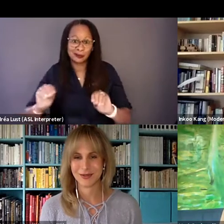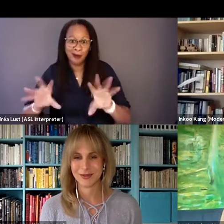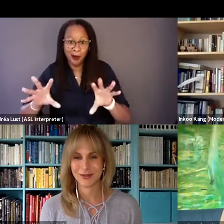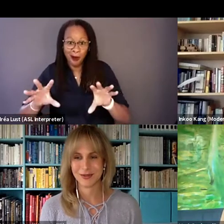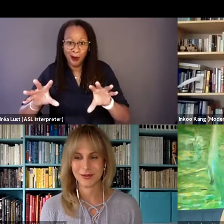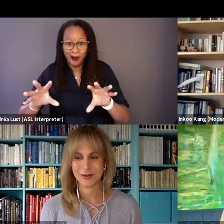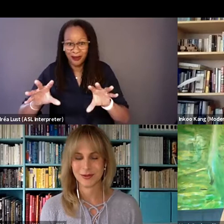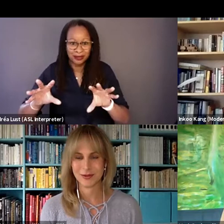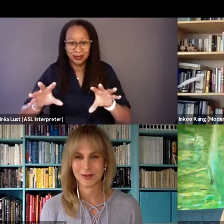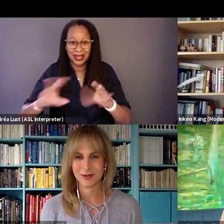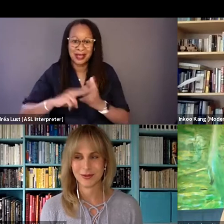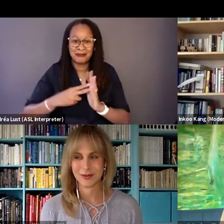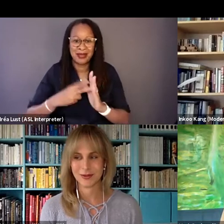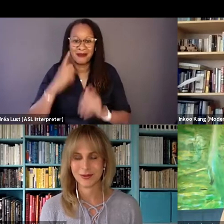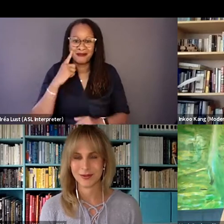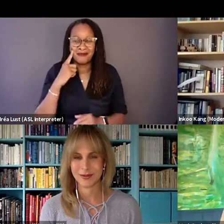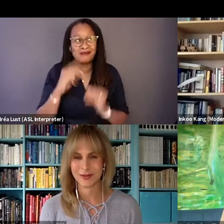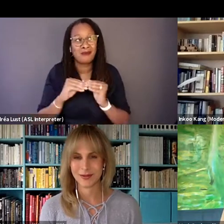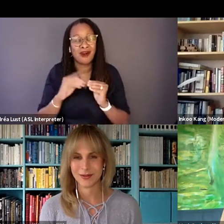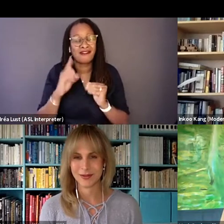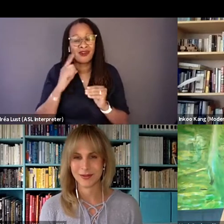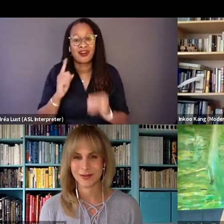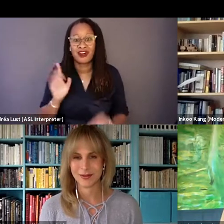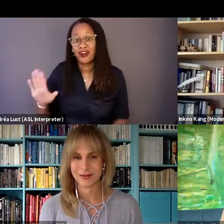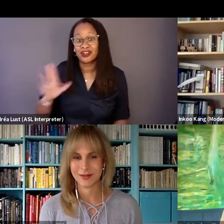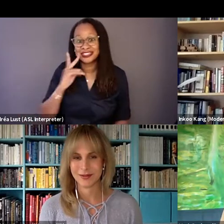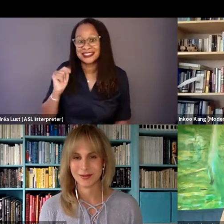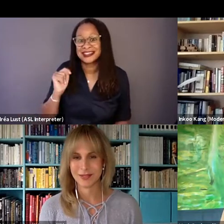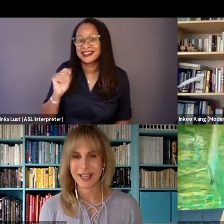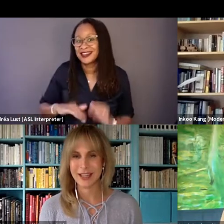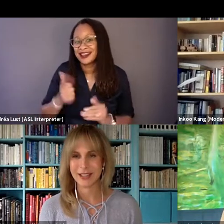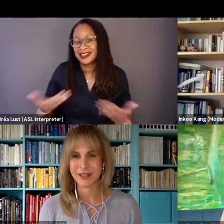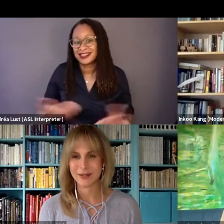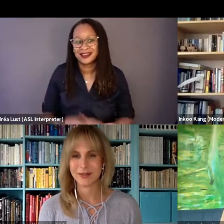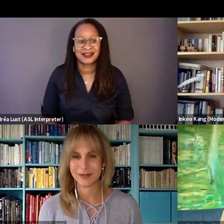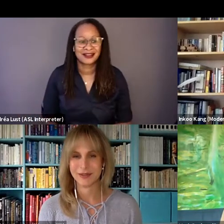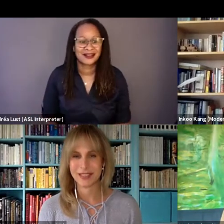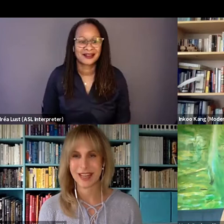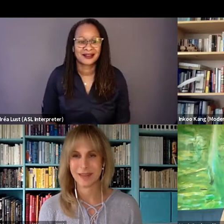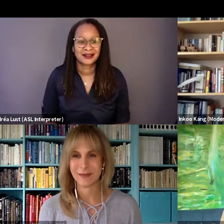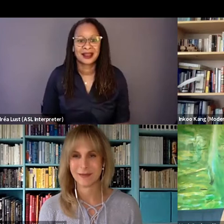it meant more for, I think, for her to see, I think than anything. Candi is Liz's daughter? - Yeah.